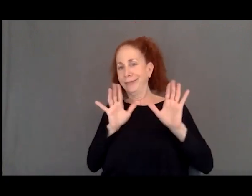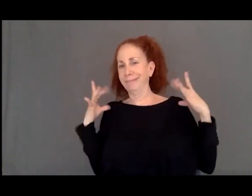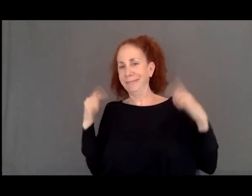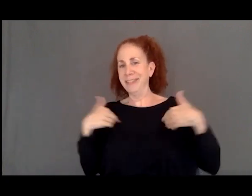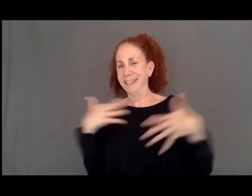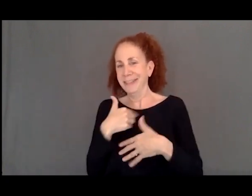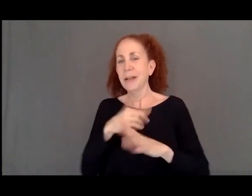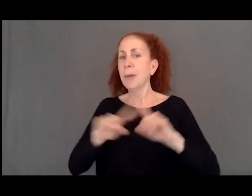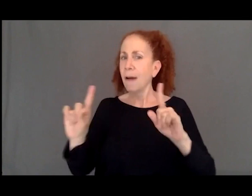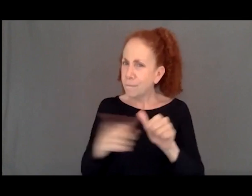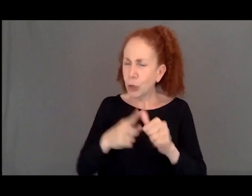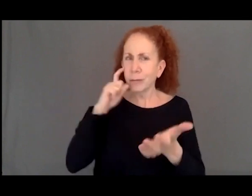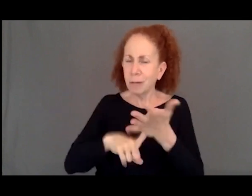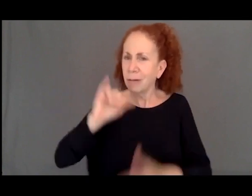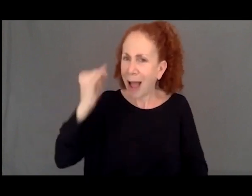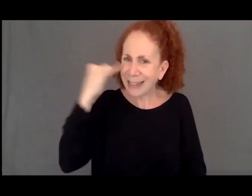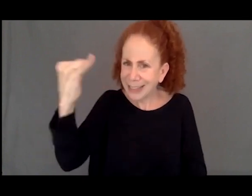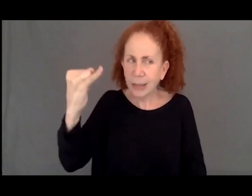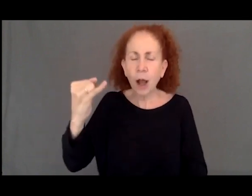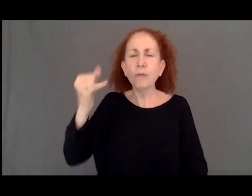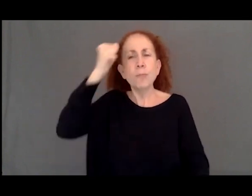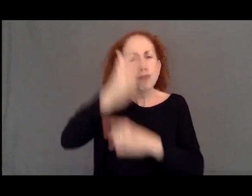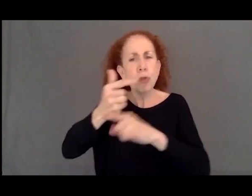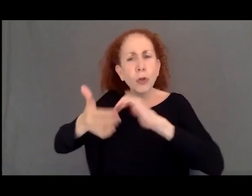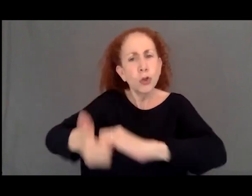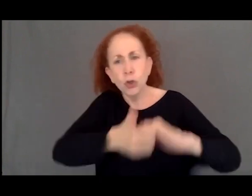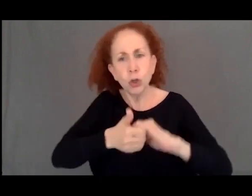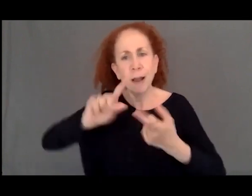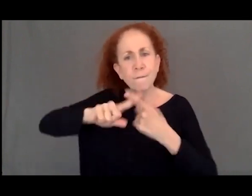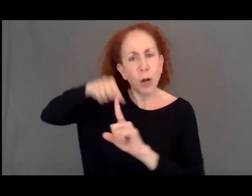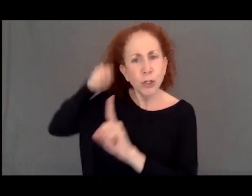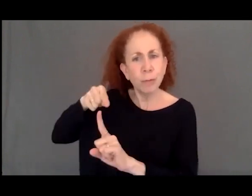But that was my first introduction to this idea that brotherhood and friendship-- because we're all boys--